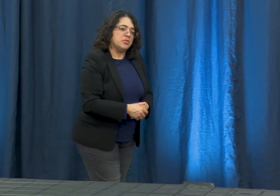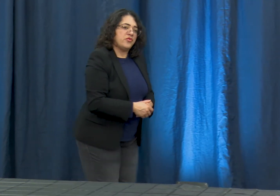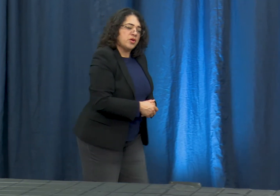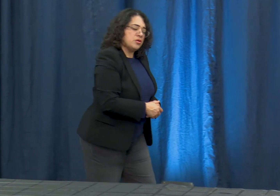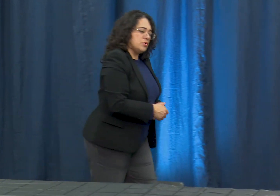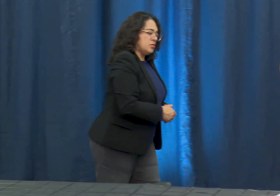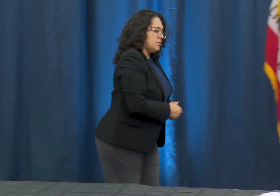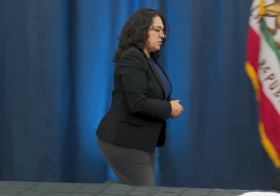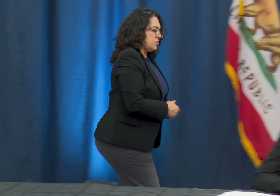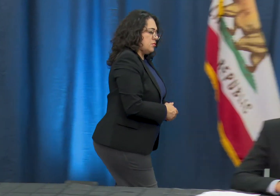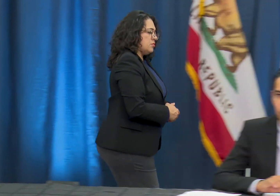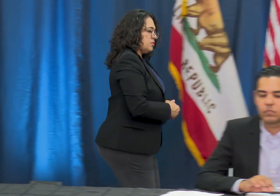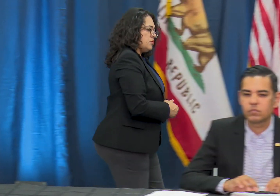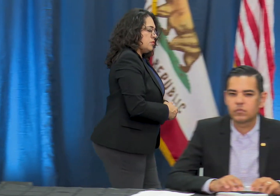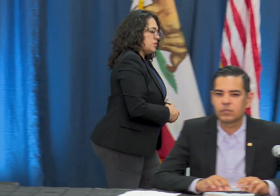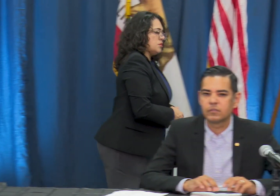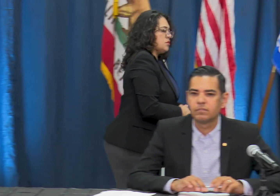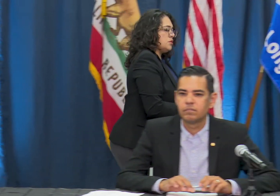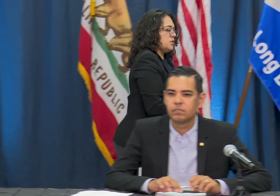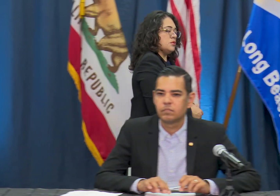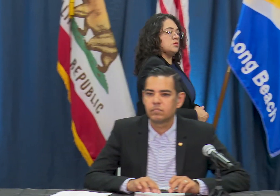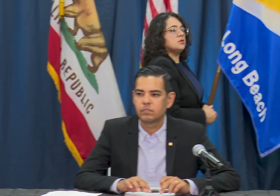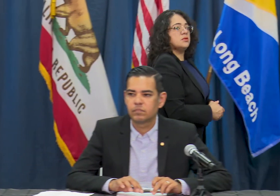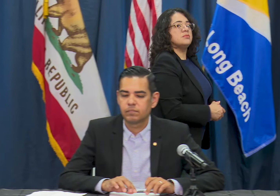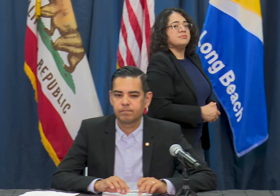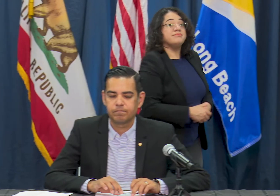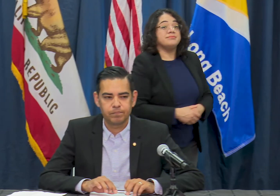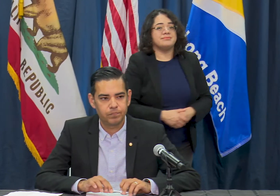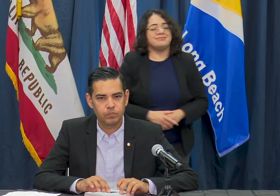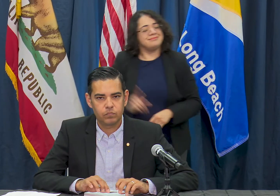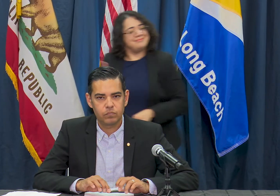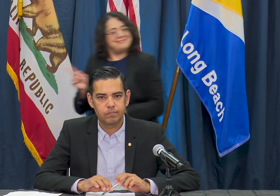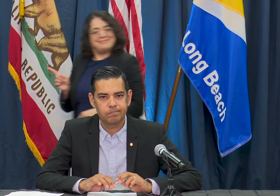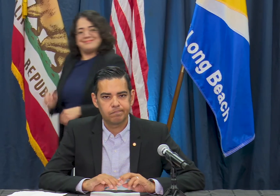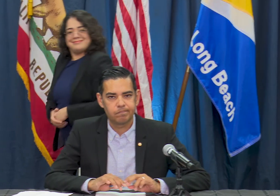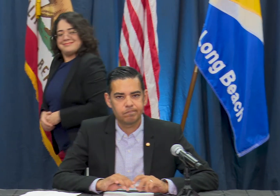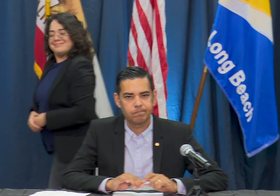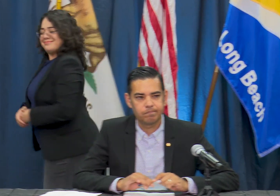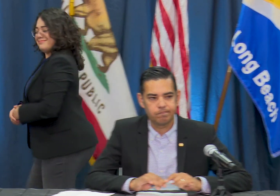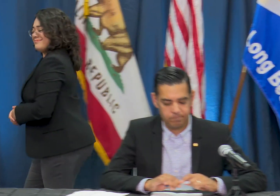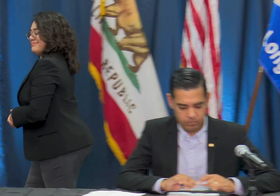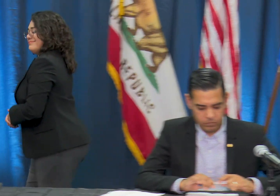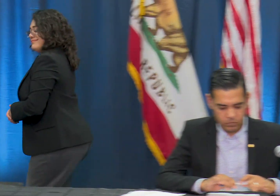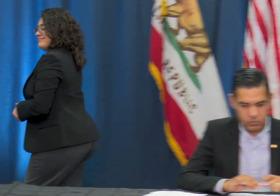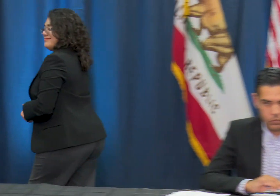question for Dr. Davis - last week's California State Senator Scott